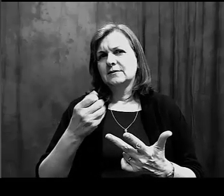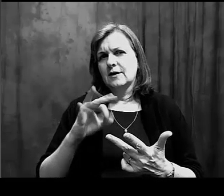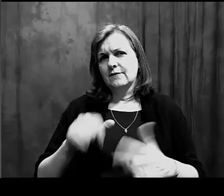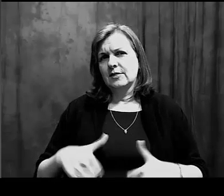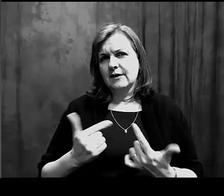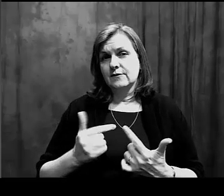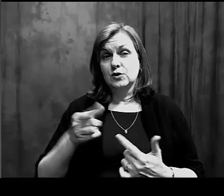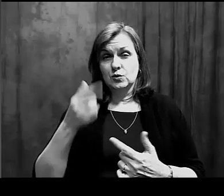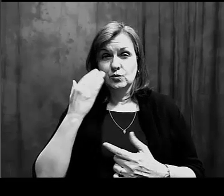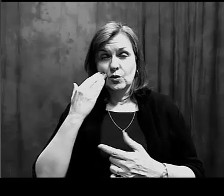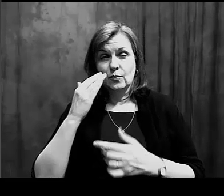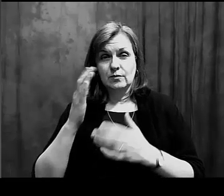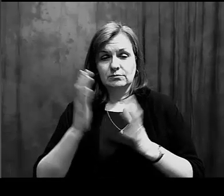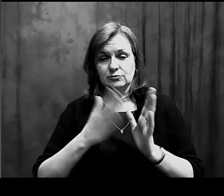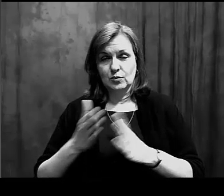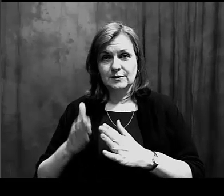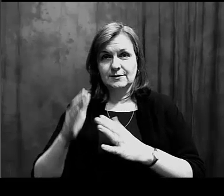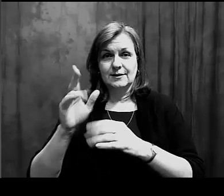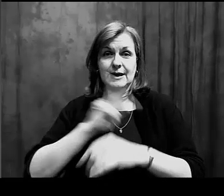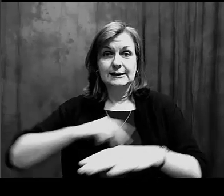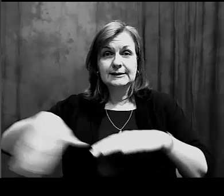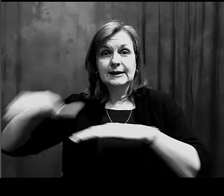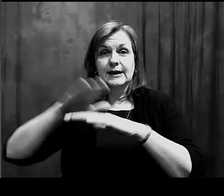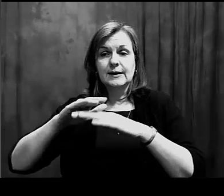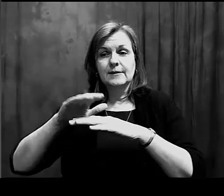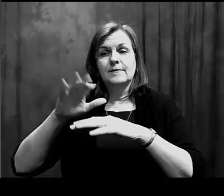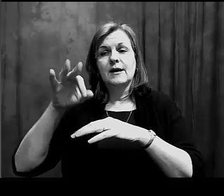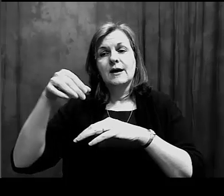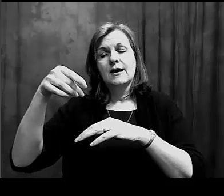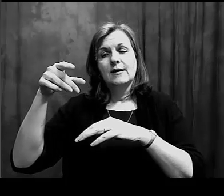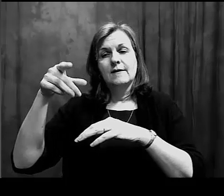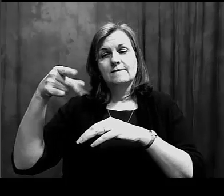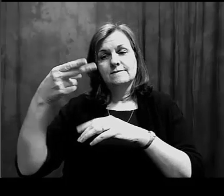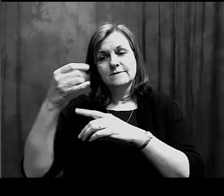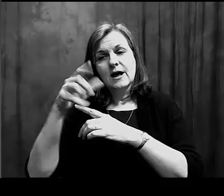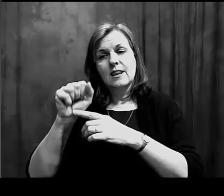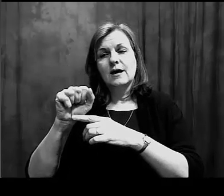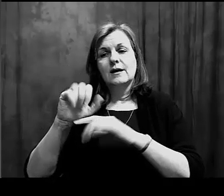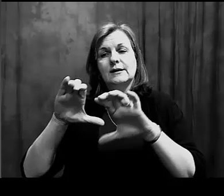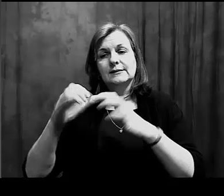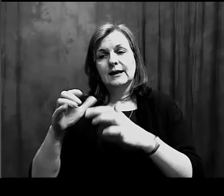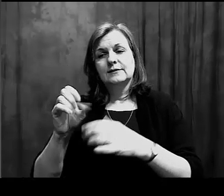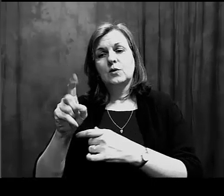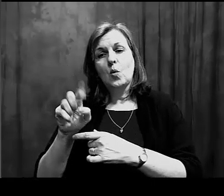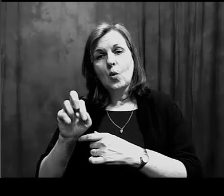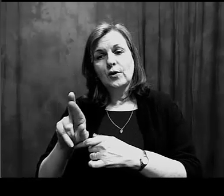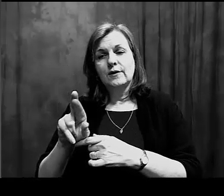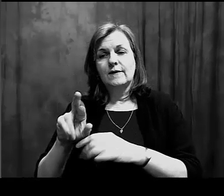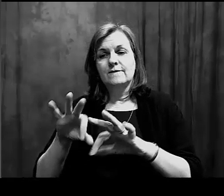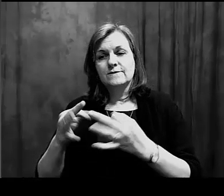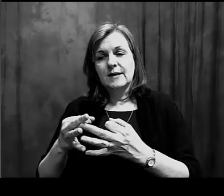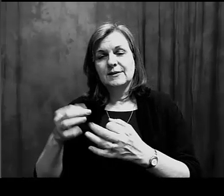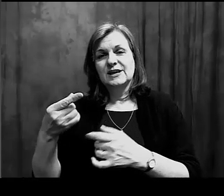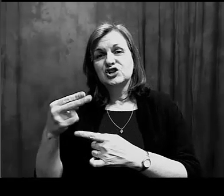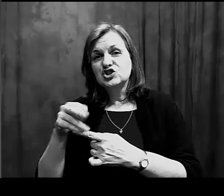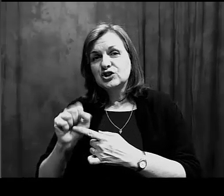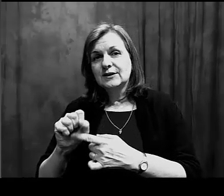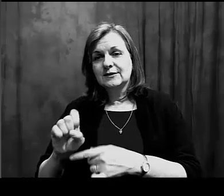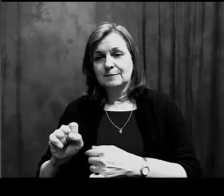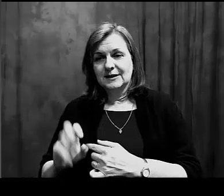some of you are familiar with kingdom phylum class order family genus species domain is